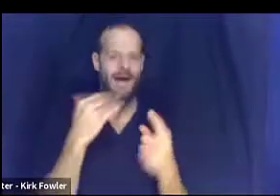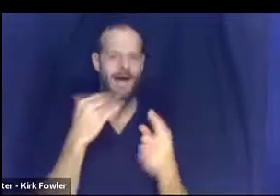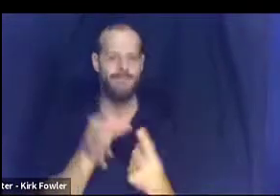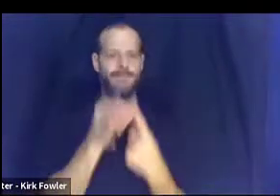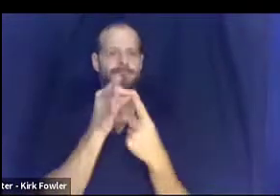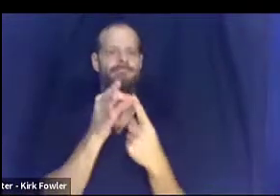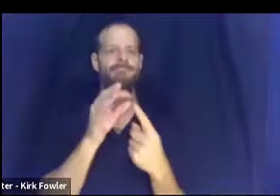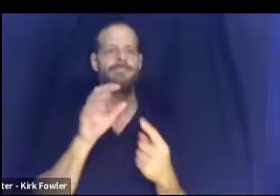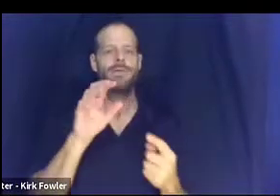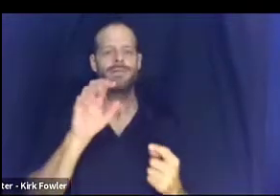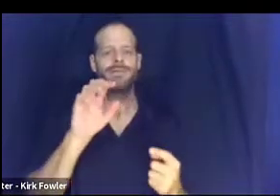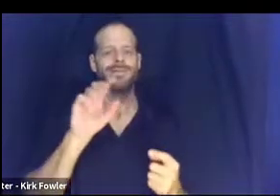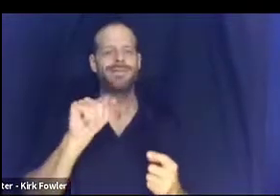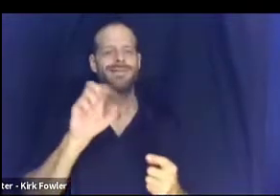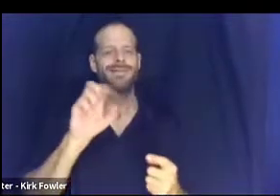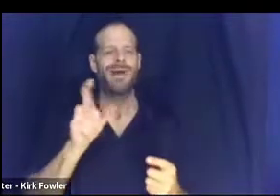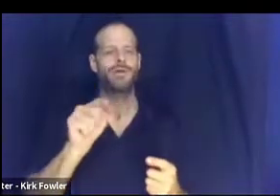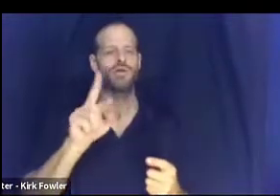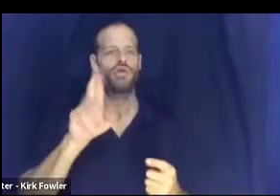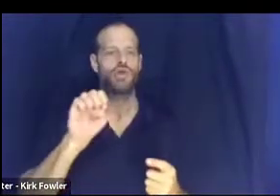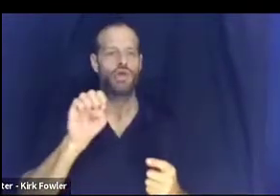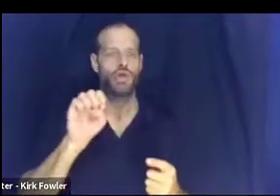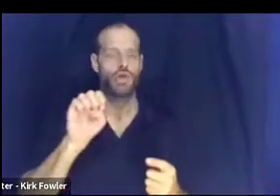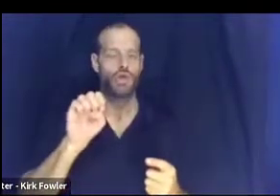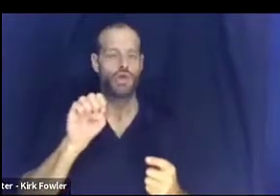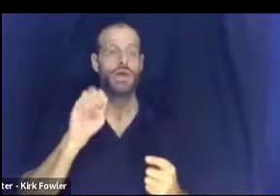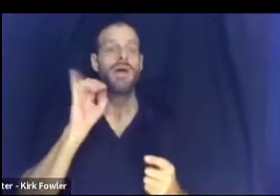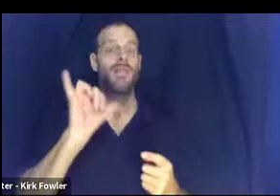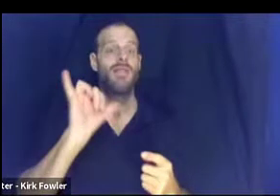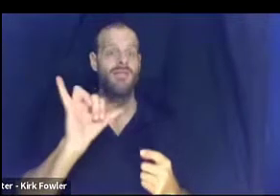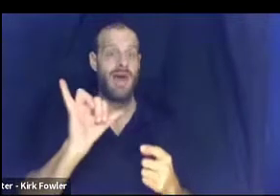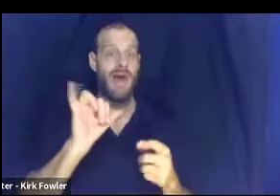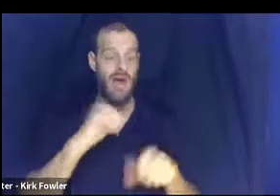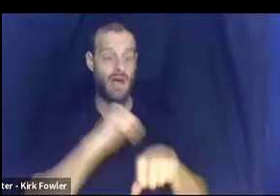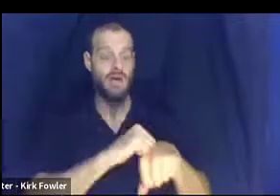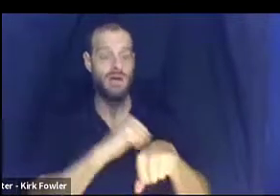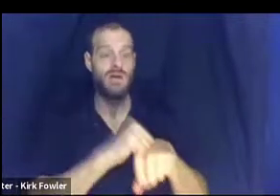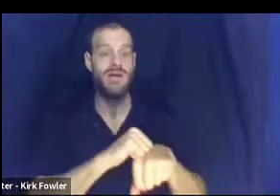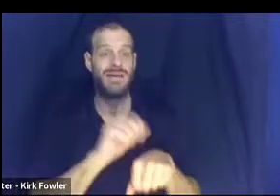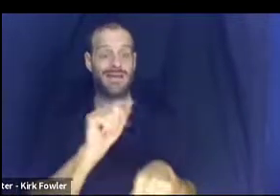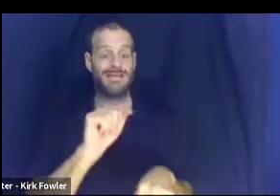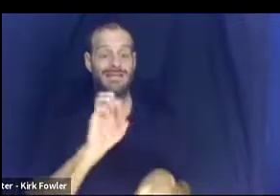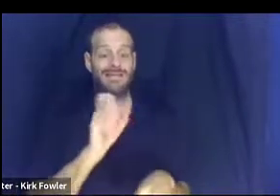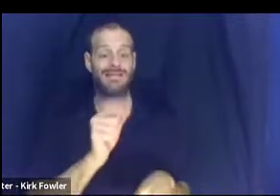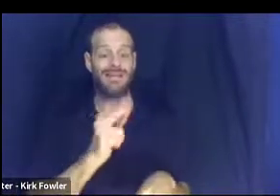And that's because that texture on a concrete level, it represents that that's an individual person